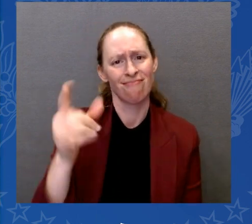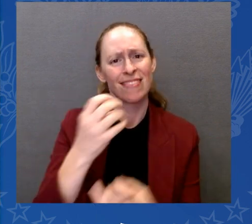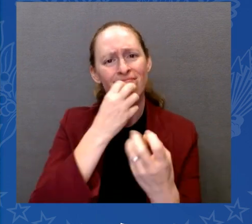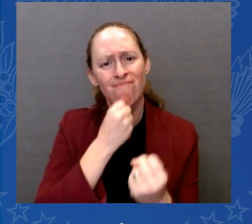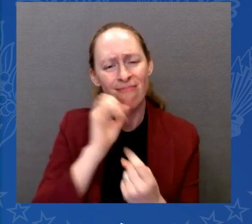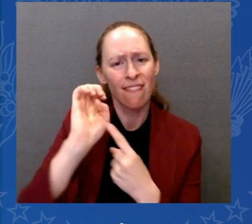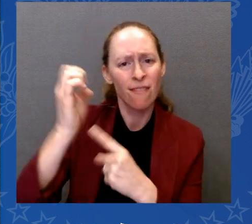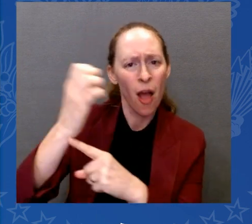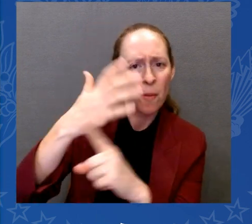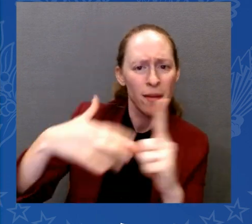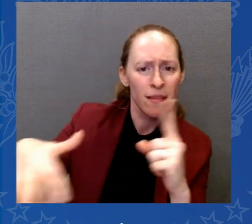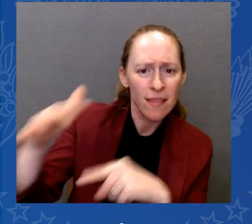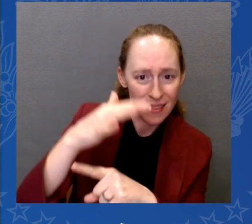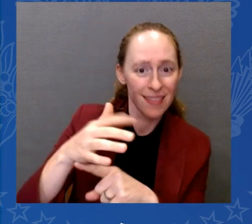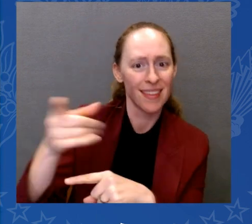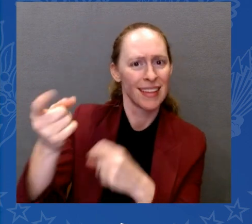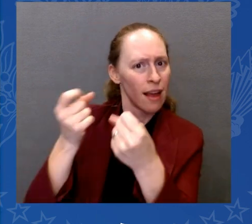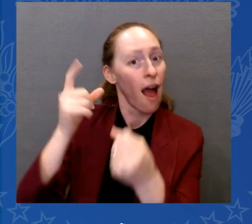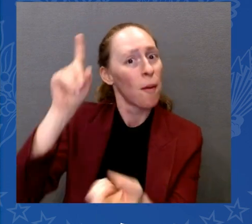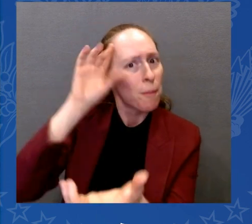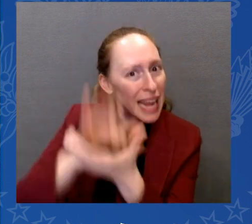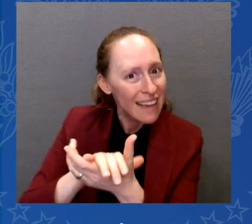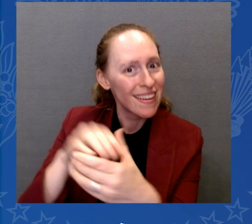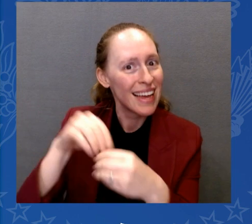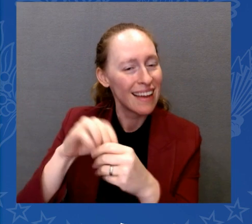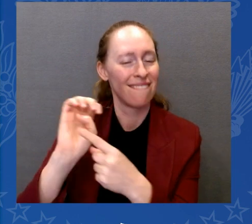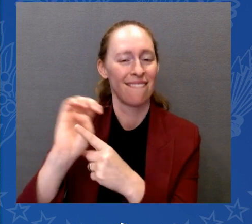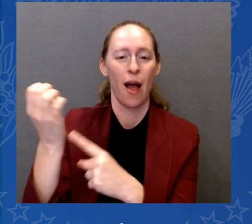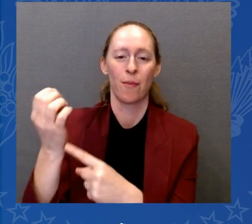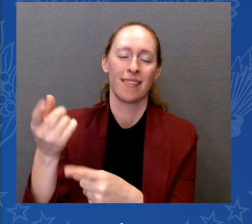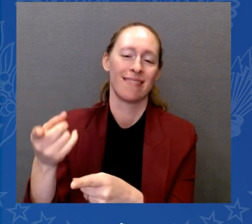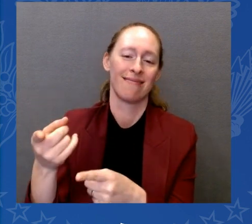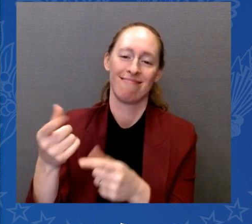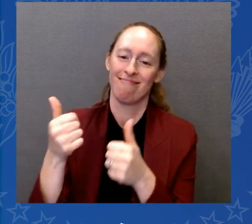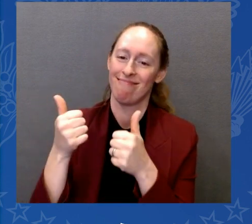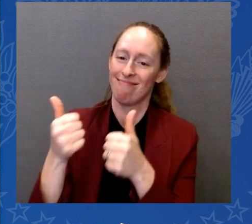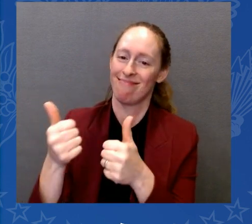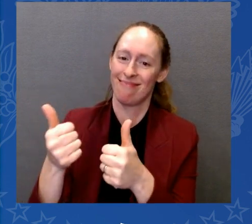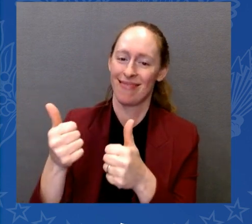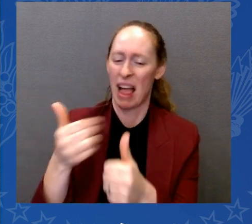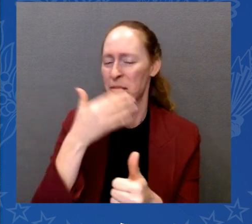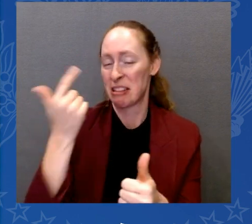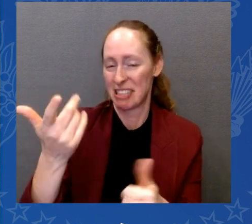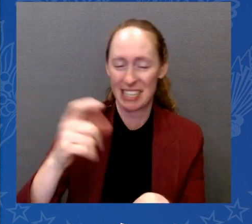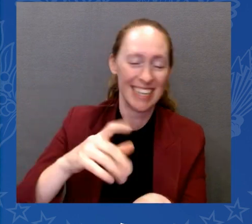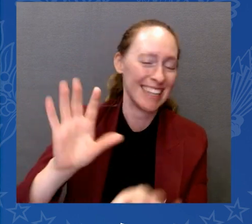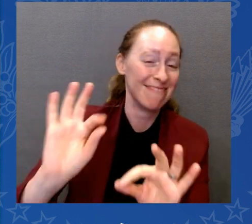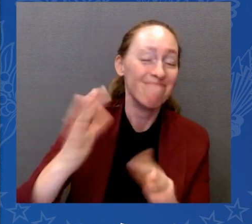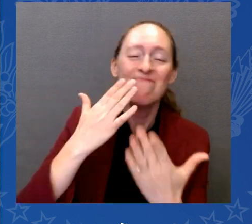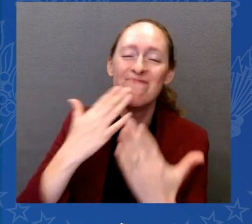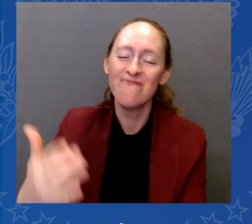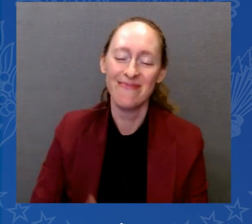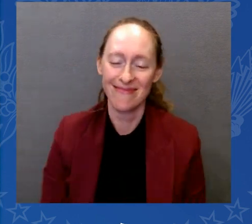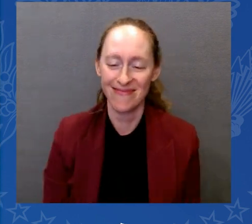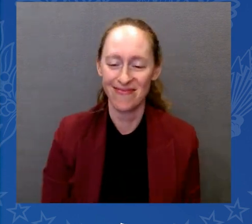Look, it's great to be with Tom Vilsack, Secretary of Agriculture; Brenda Malloy [Mallory], a Chair of our Council on Environmental Quality.